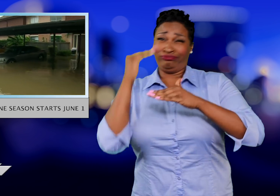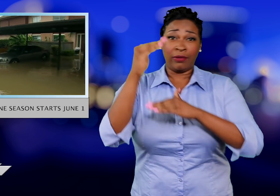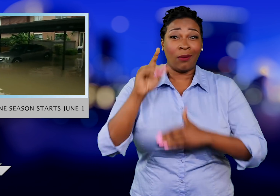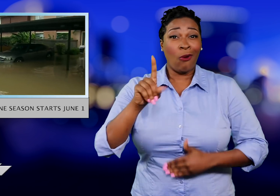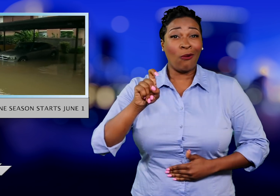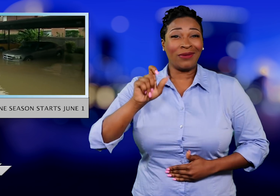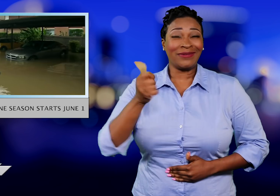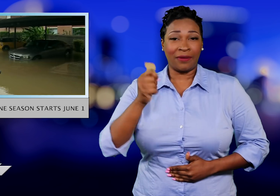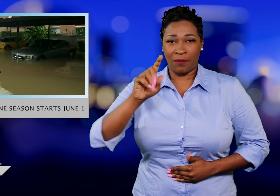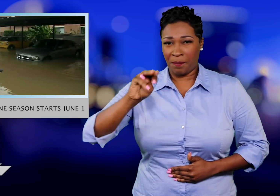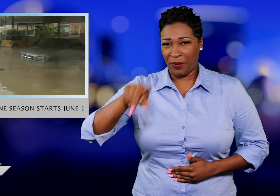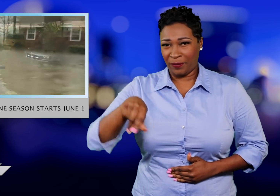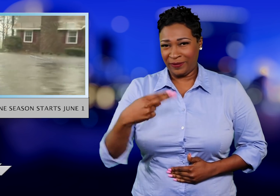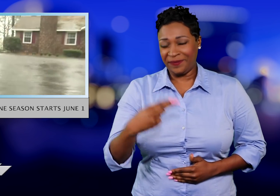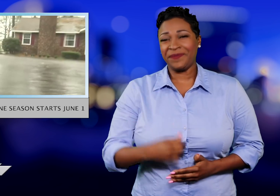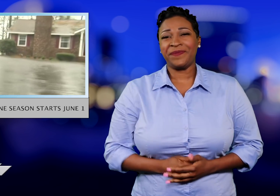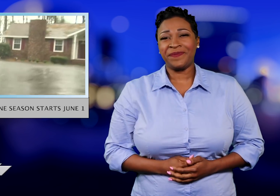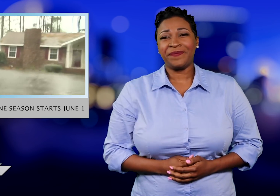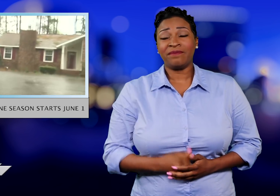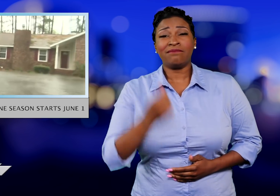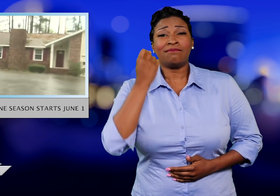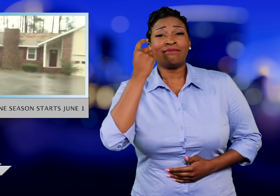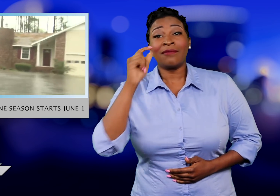exceeding 110 mph.